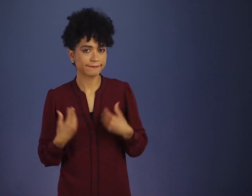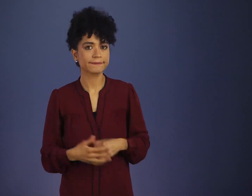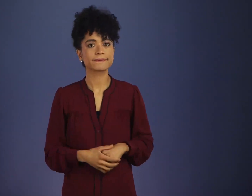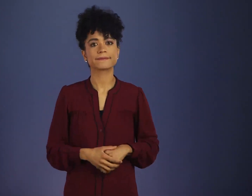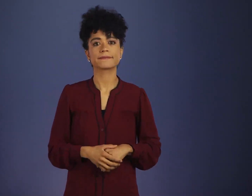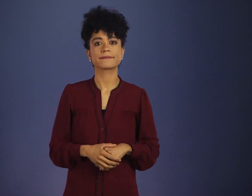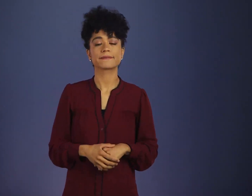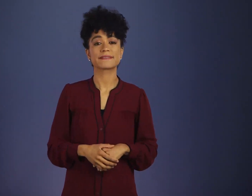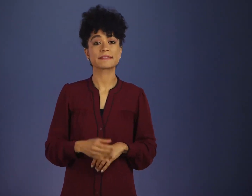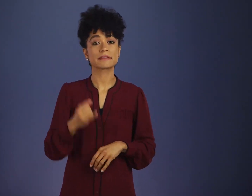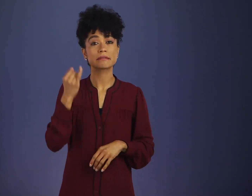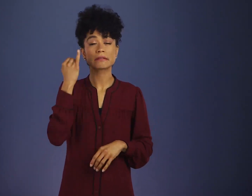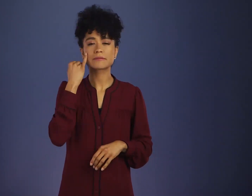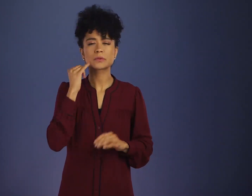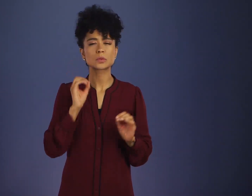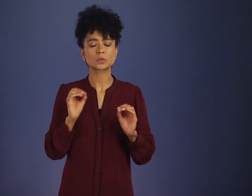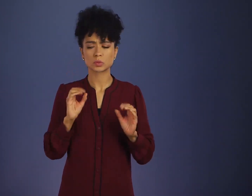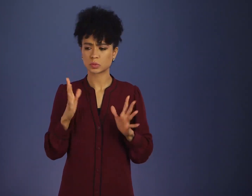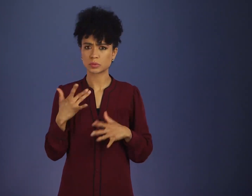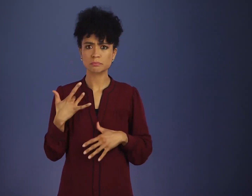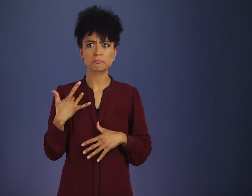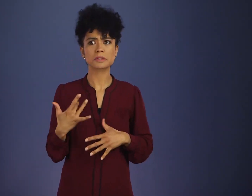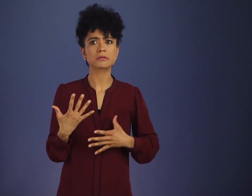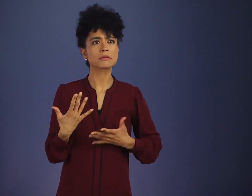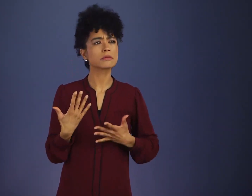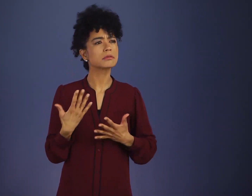Without them we wouldn't be complete human beings.